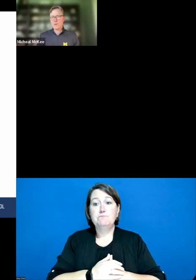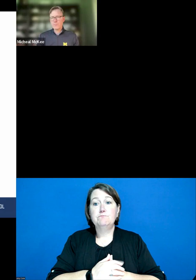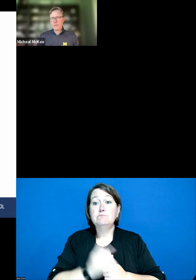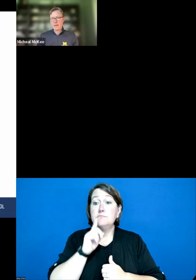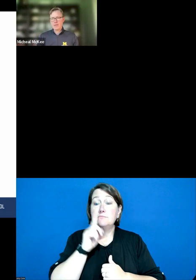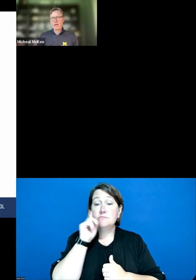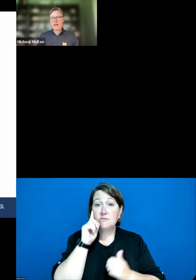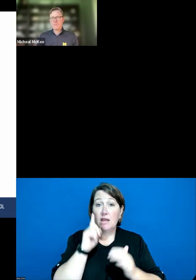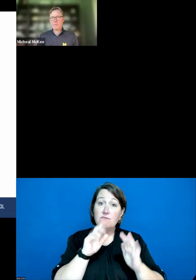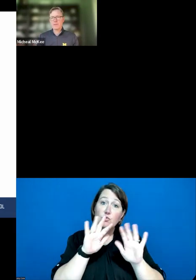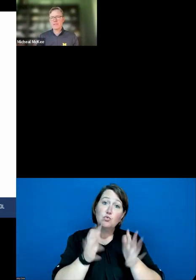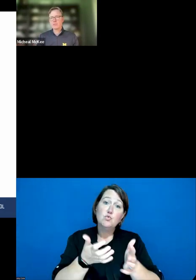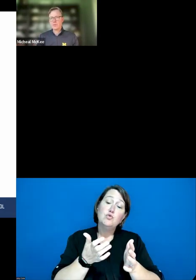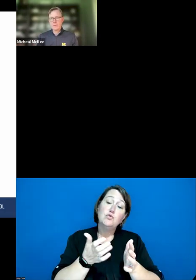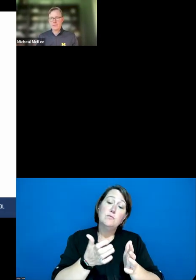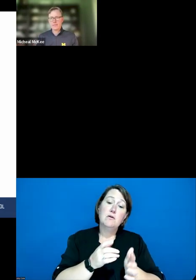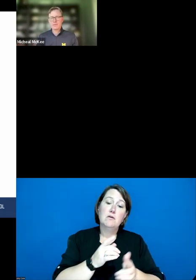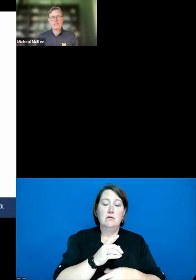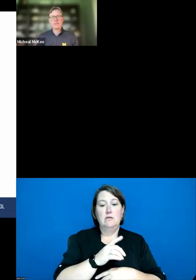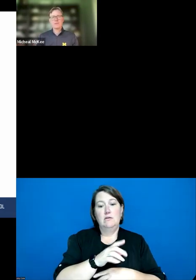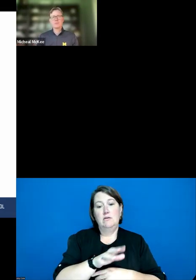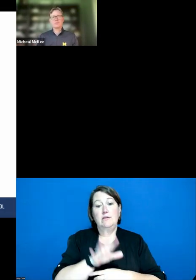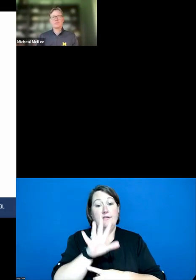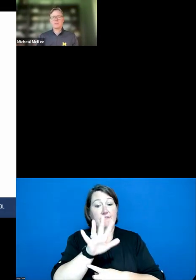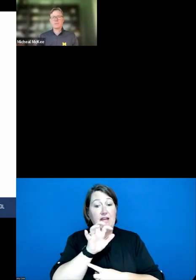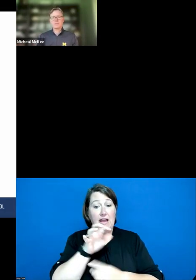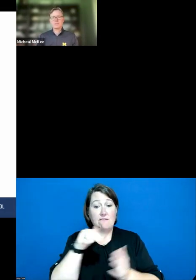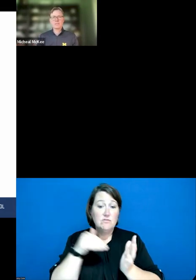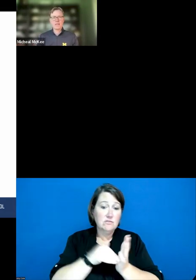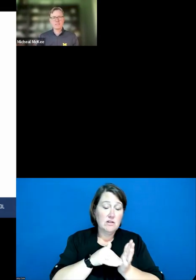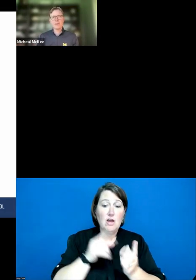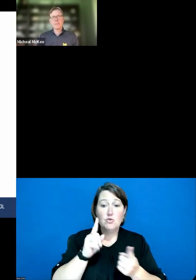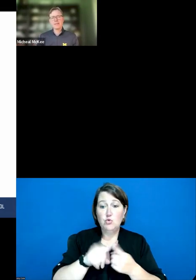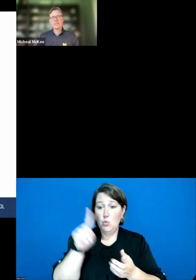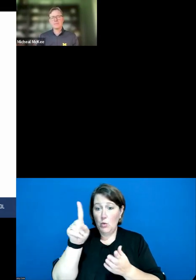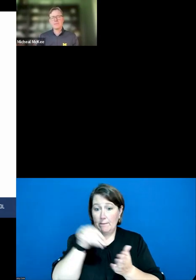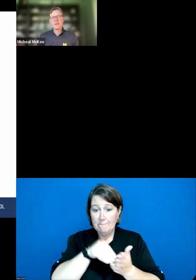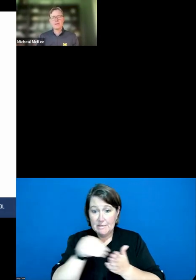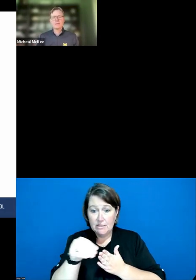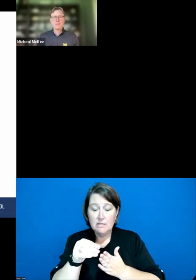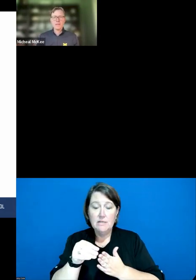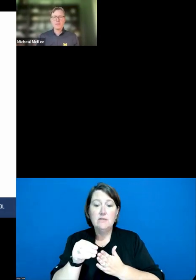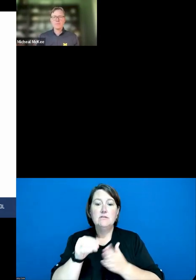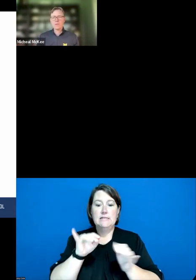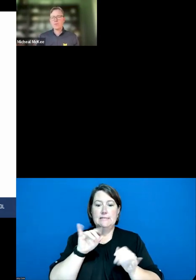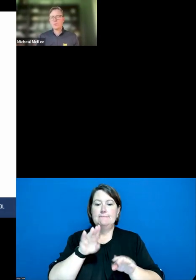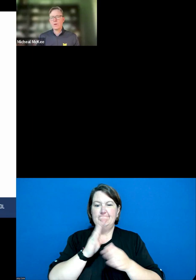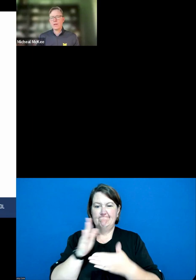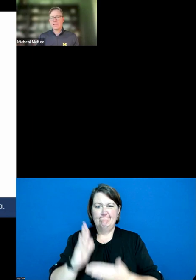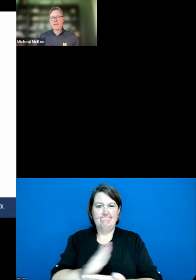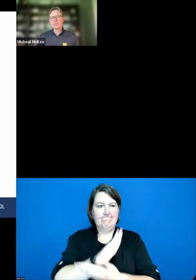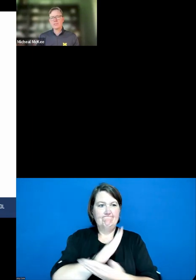roughly about a half 1 million to 1 million individuals in terms of the size of the population. So again, when you engage